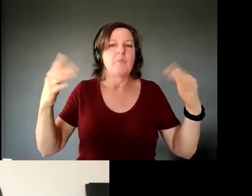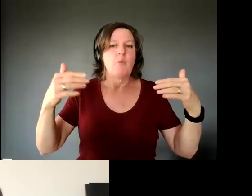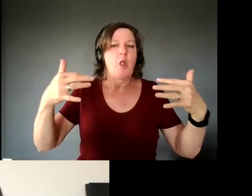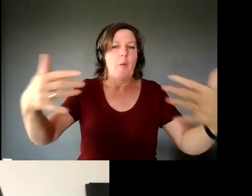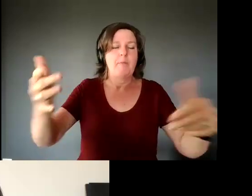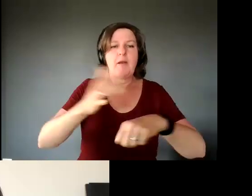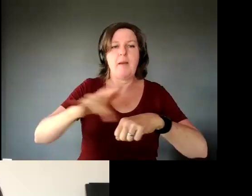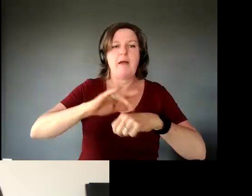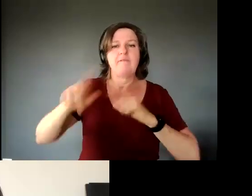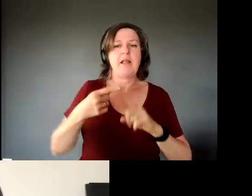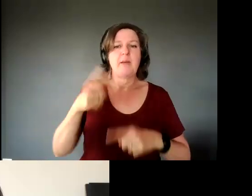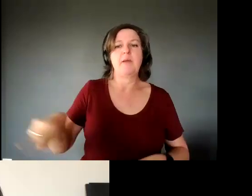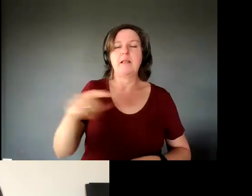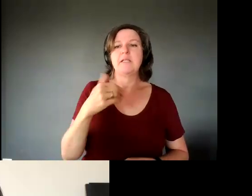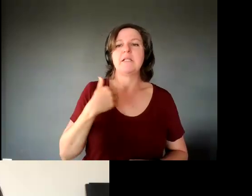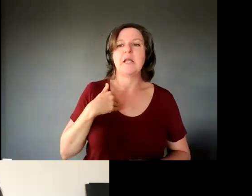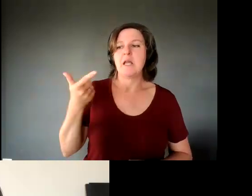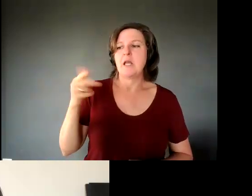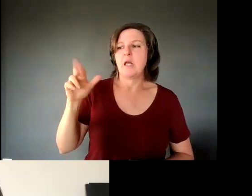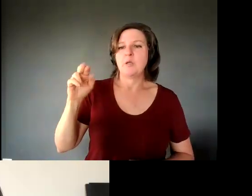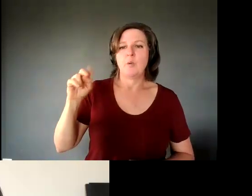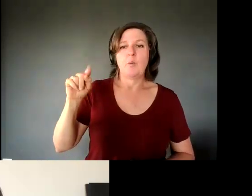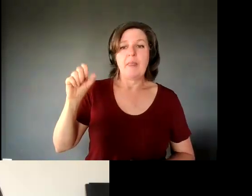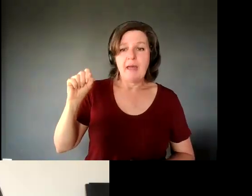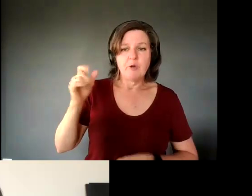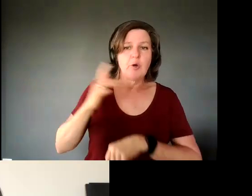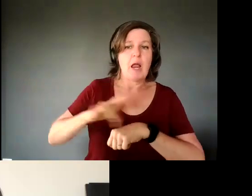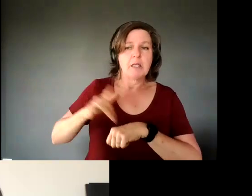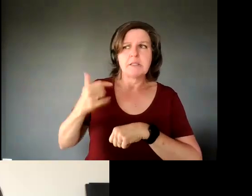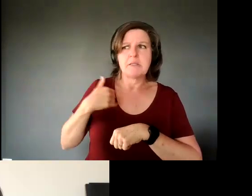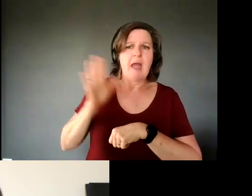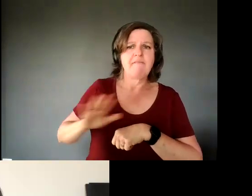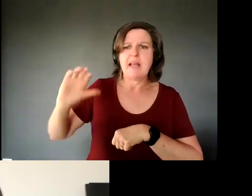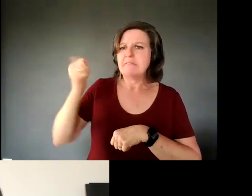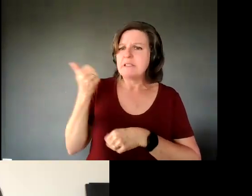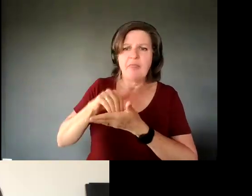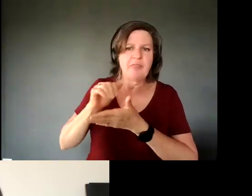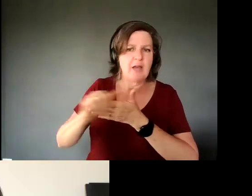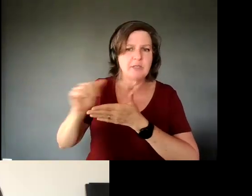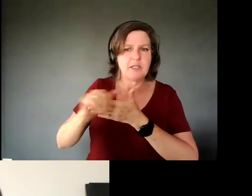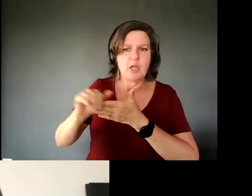when they have grants available and they have some $10,000 grants.